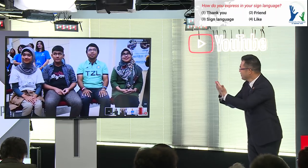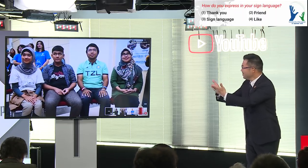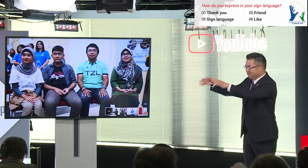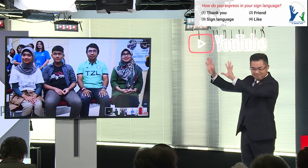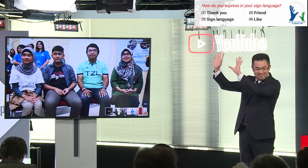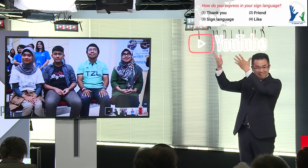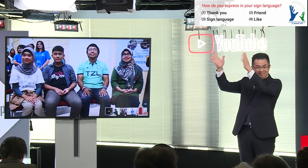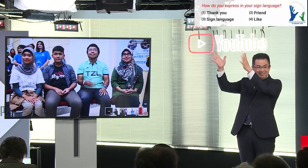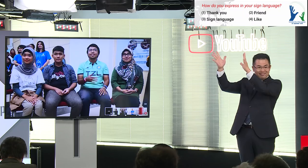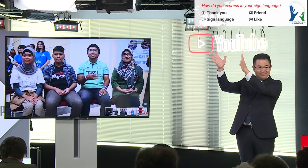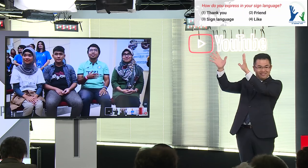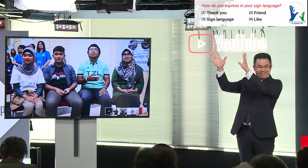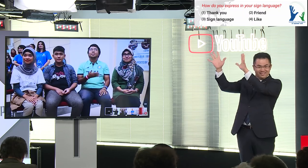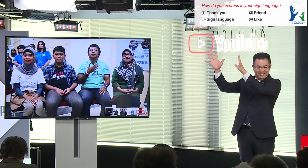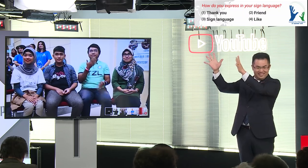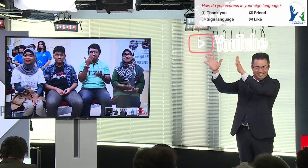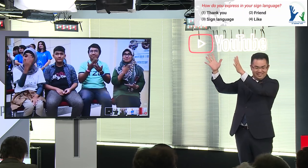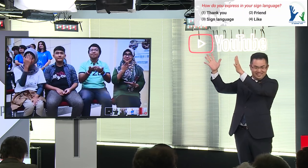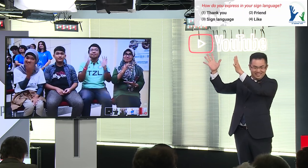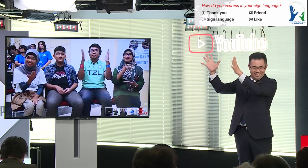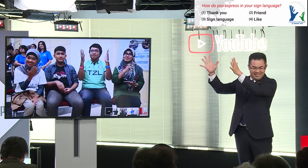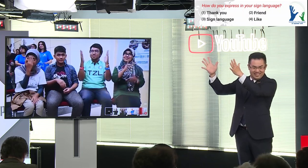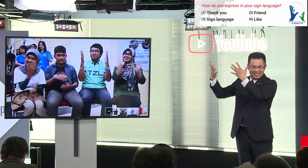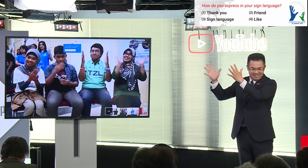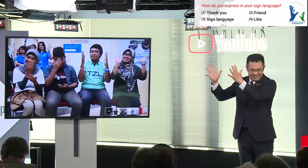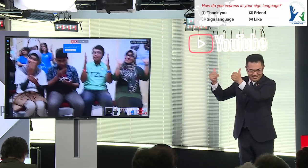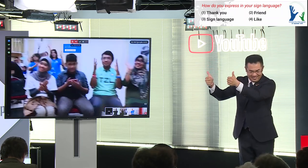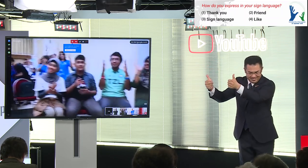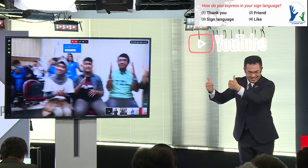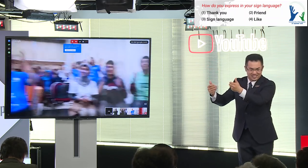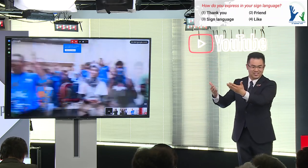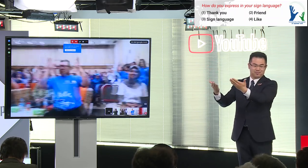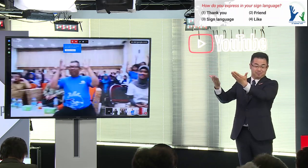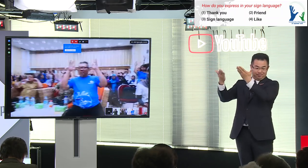is sign language. >> Sign language in Indonesian. >> YASUNORI SHIMAMOTO: And